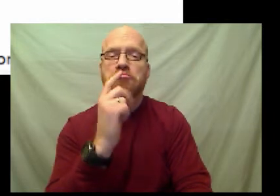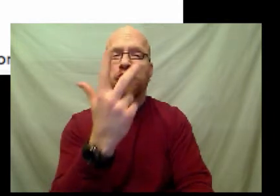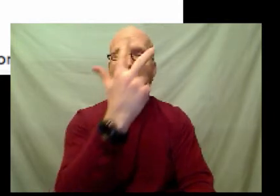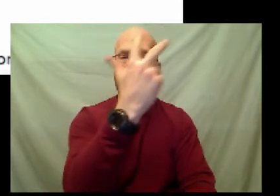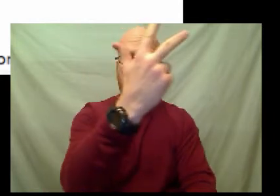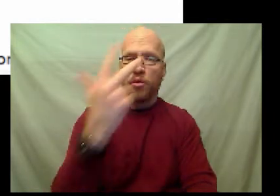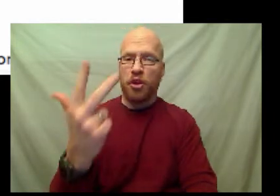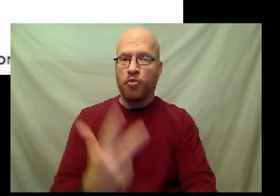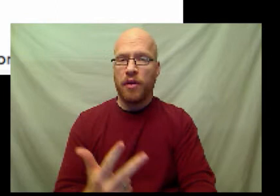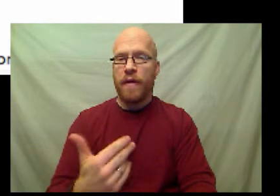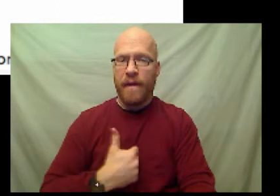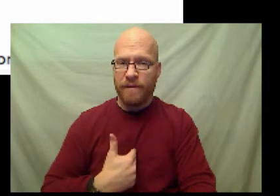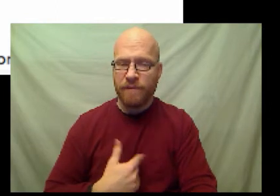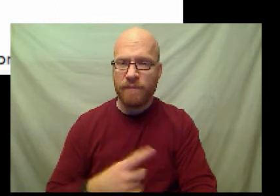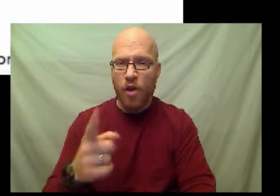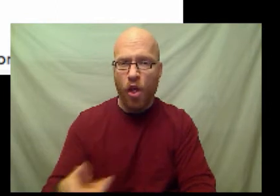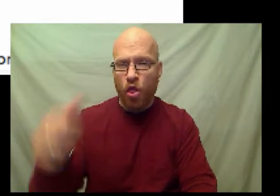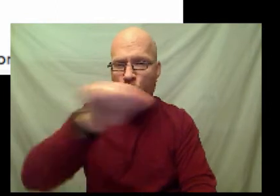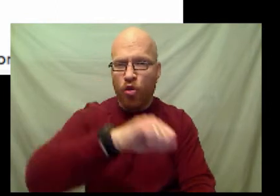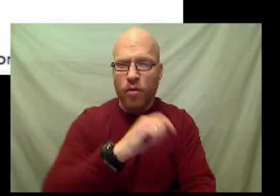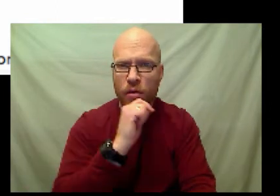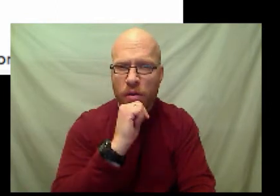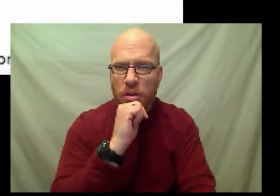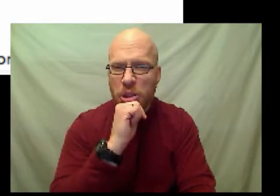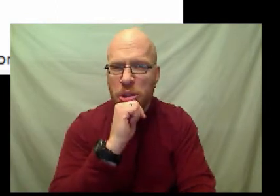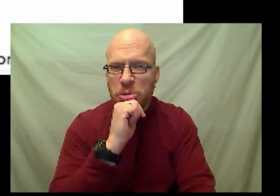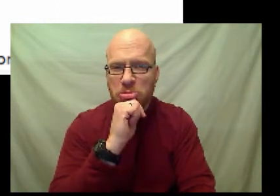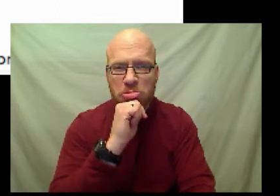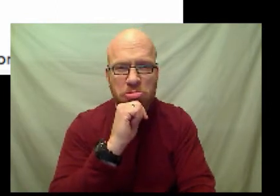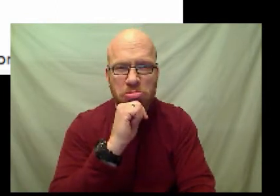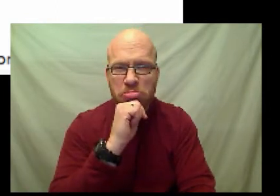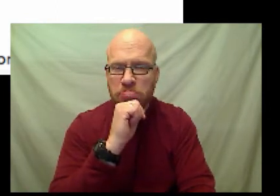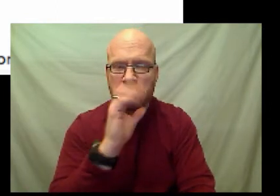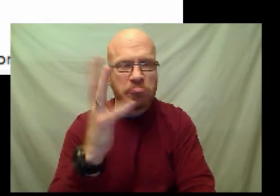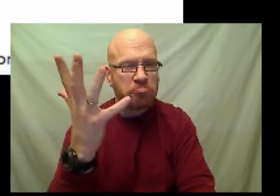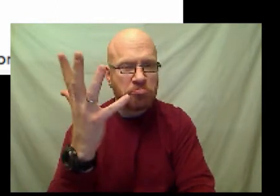So seemingly they all have a 3. Let me look for something else -- nope.